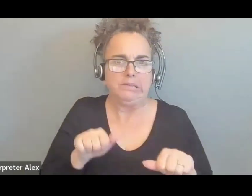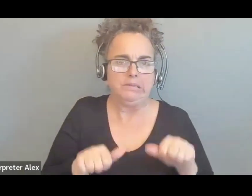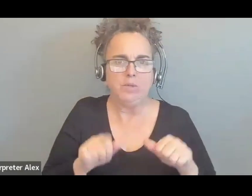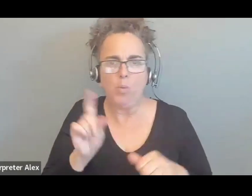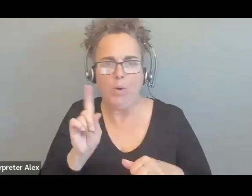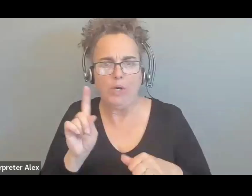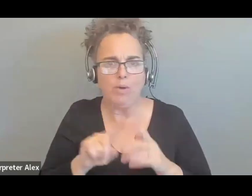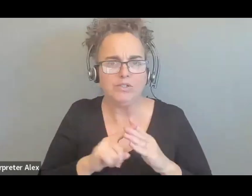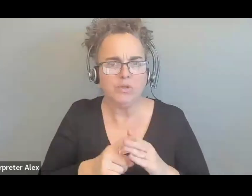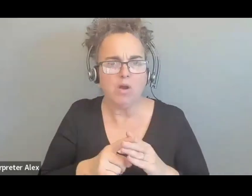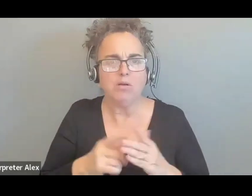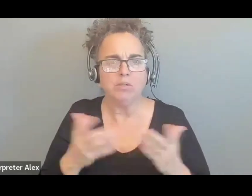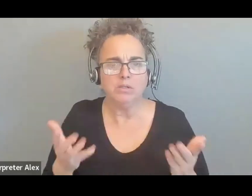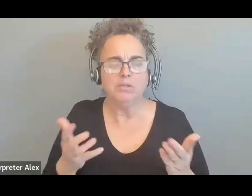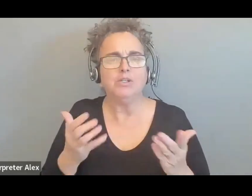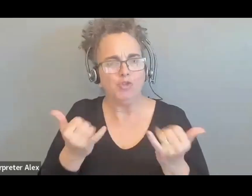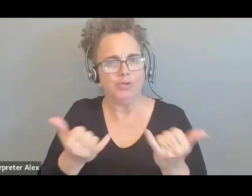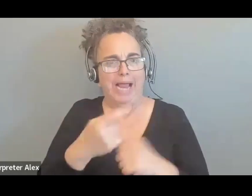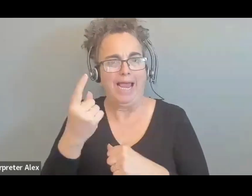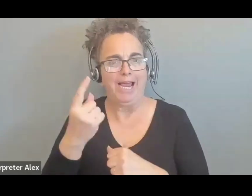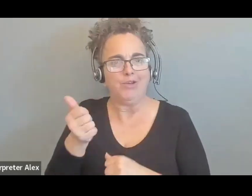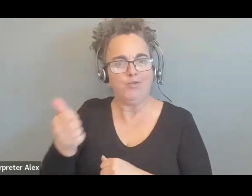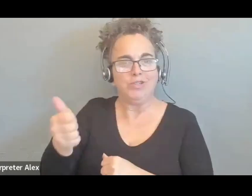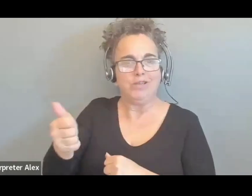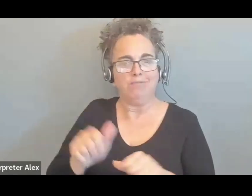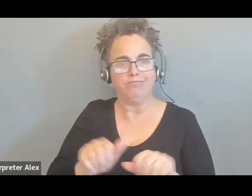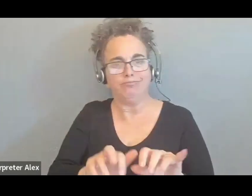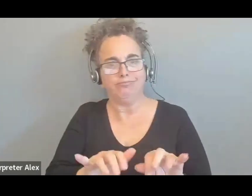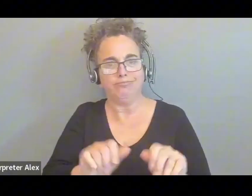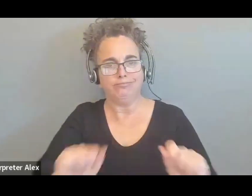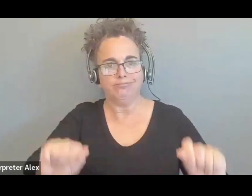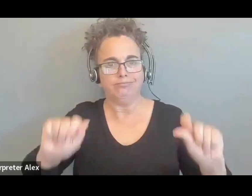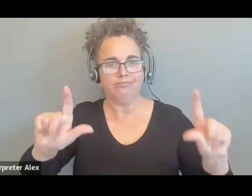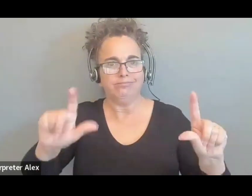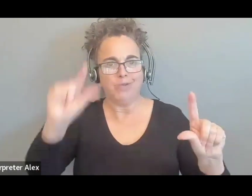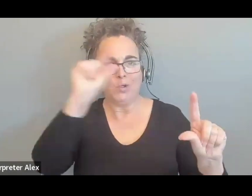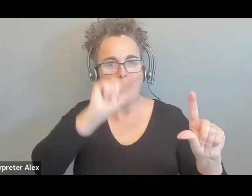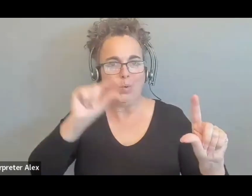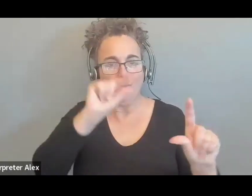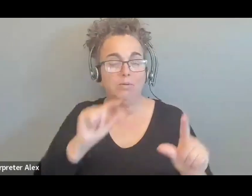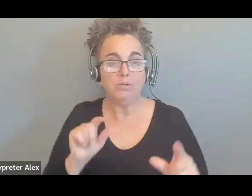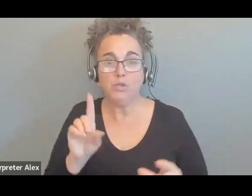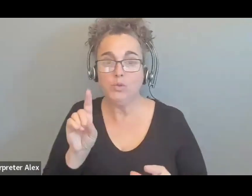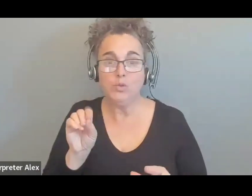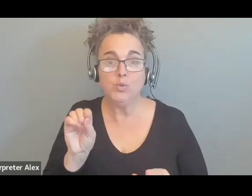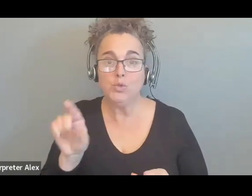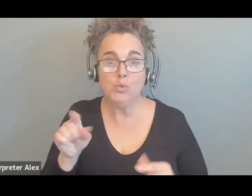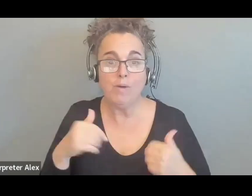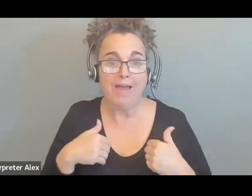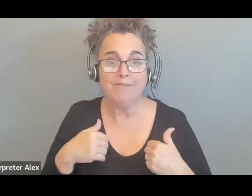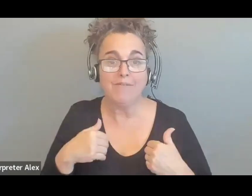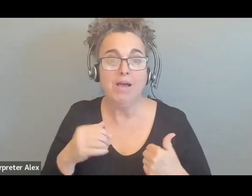maybe today you Google if you have a commission on disability in your town